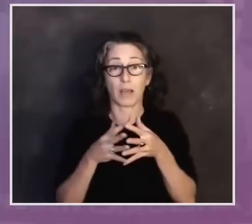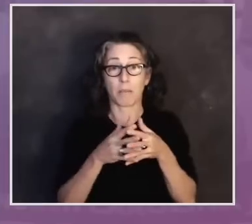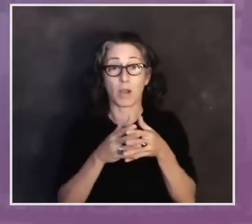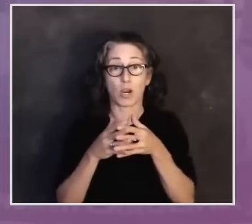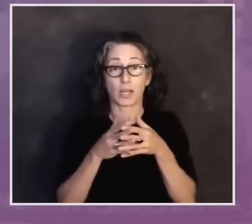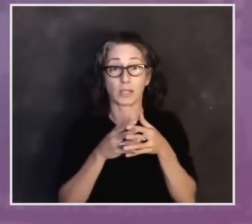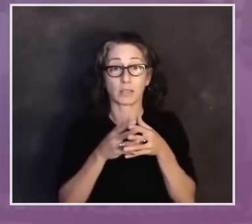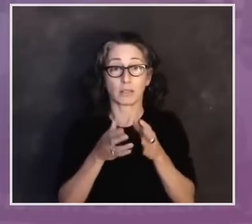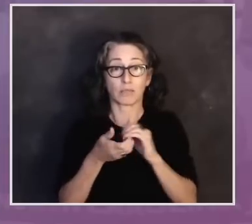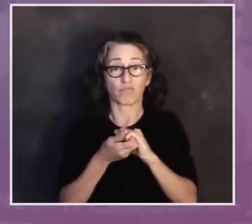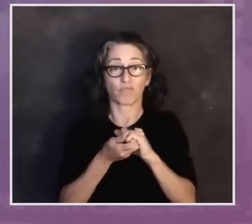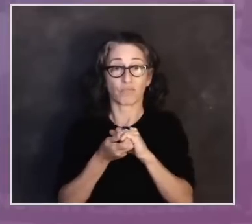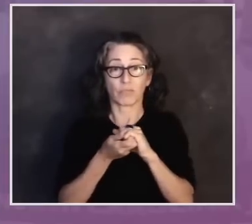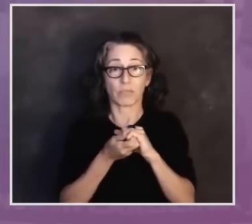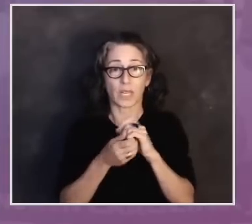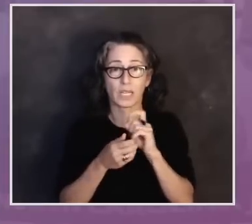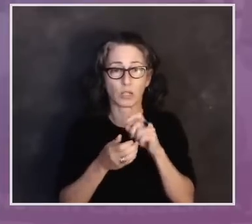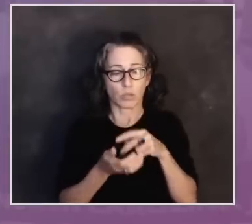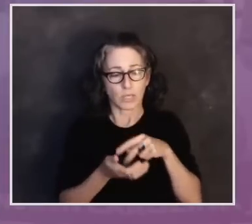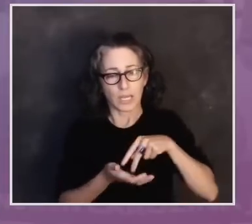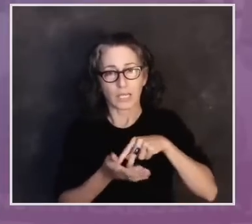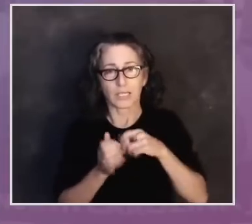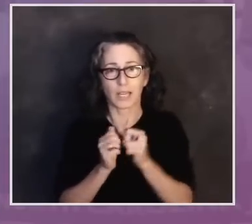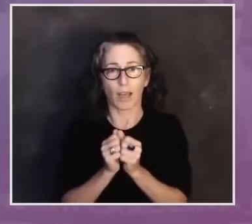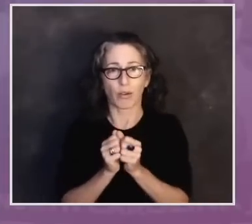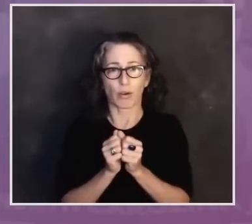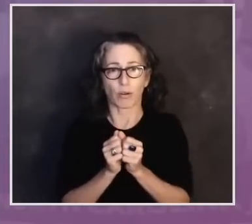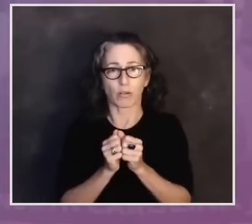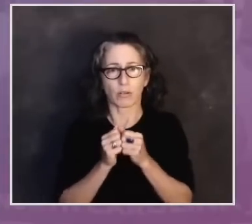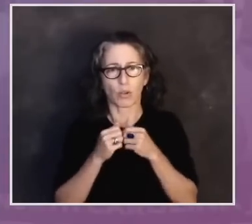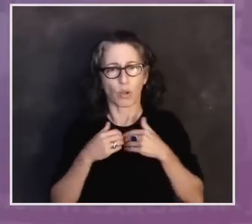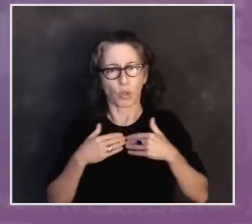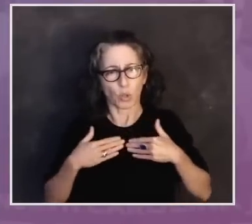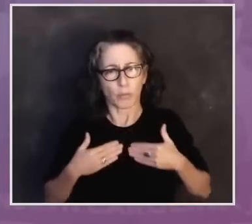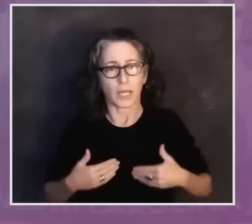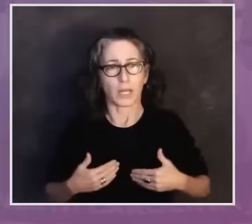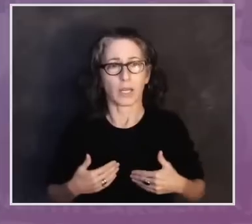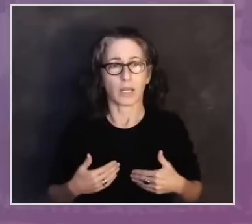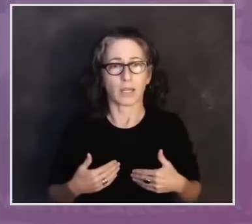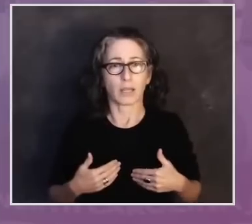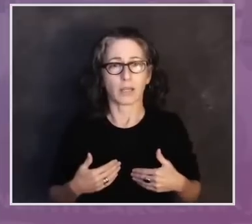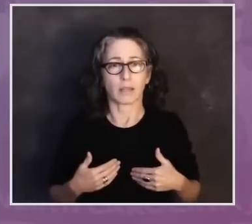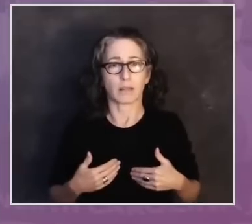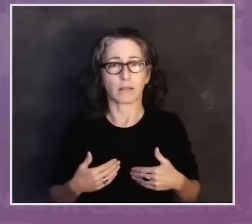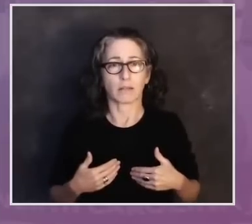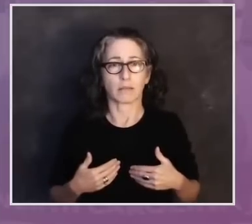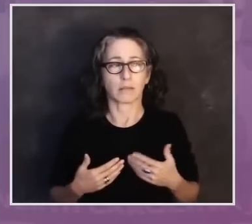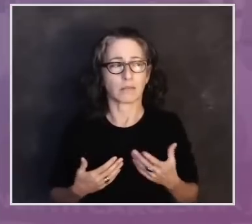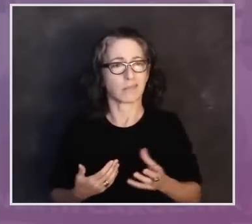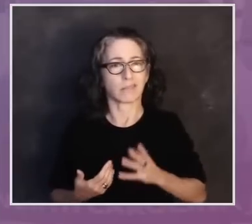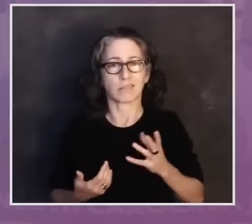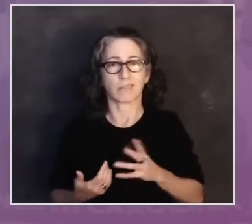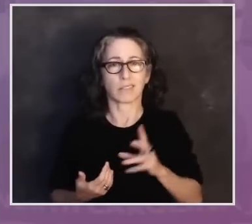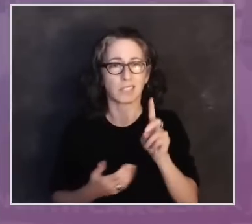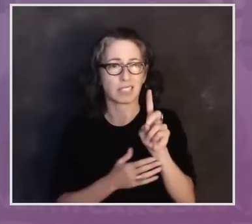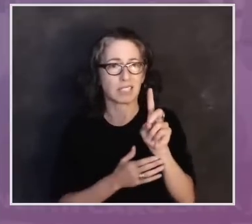COMMUNITY. AS A FAMILY, WE SHOULD STAND TOGETHER FOR THINGS THAT MATTER.